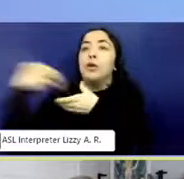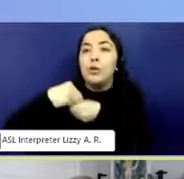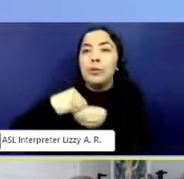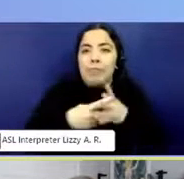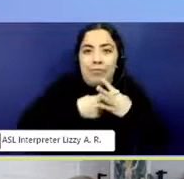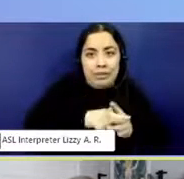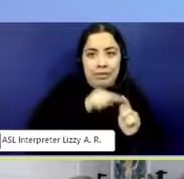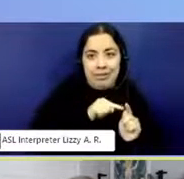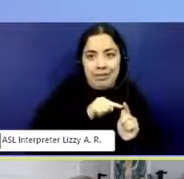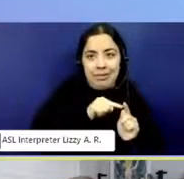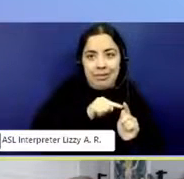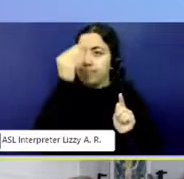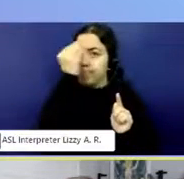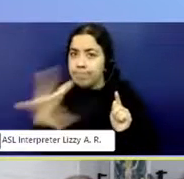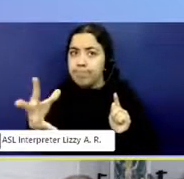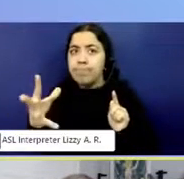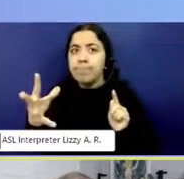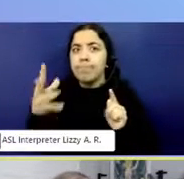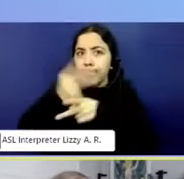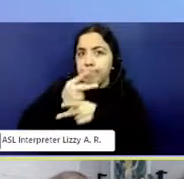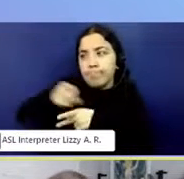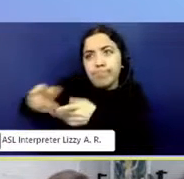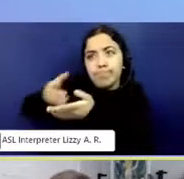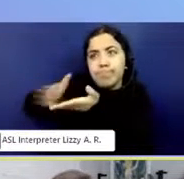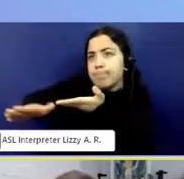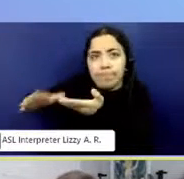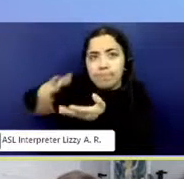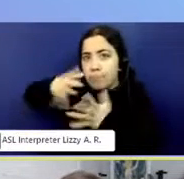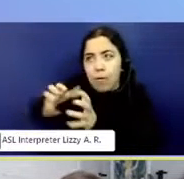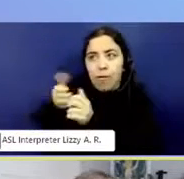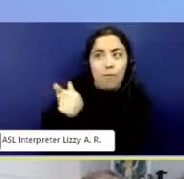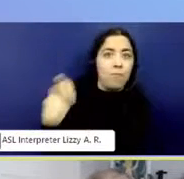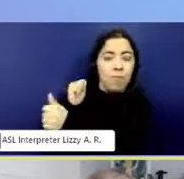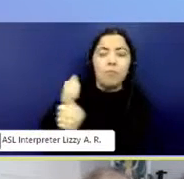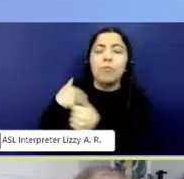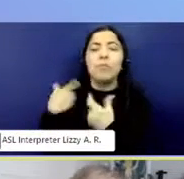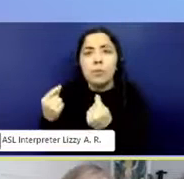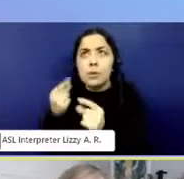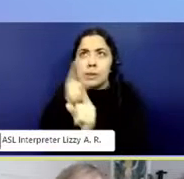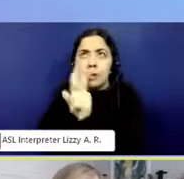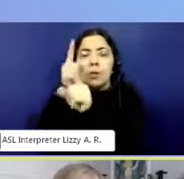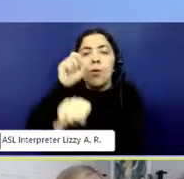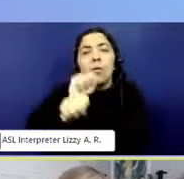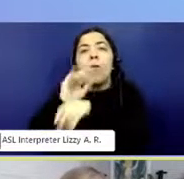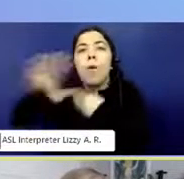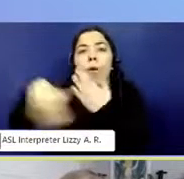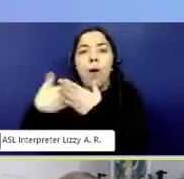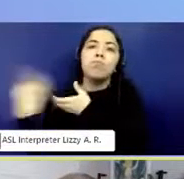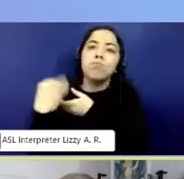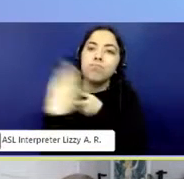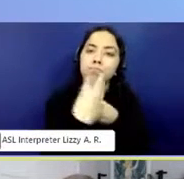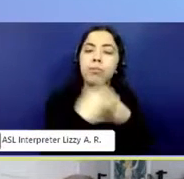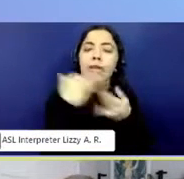unless we deliberately work against it now we're introducing inclusive design for cognition so we